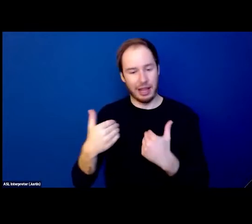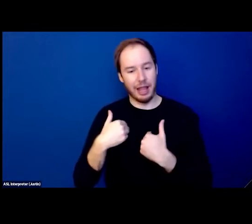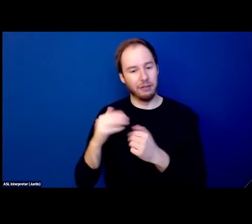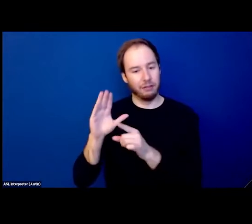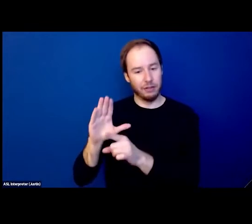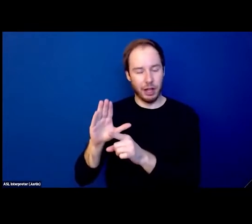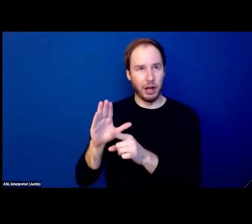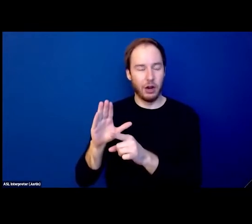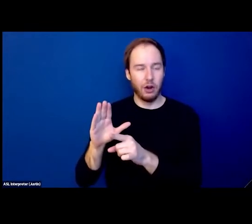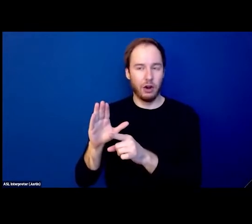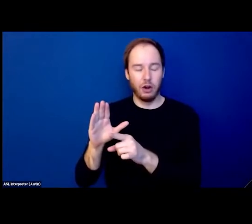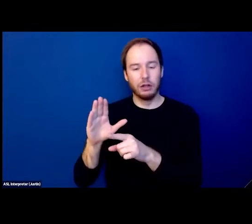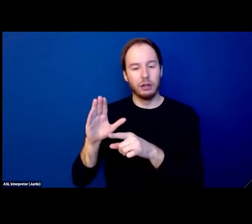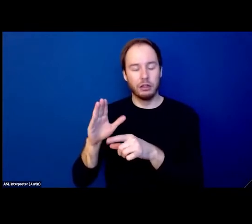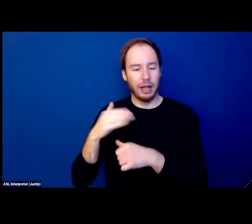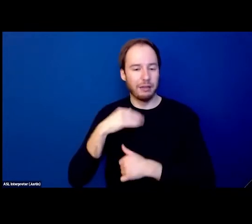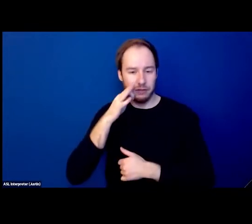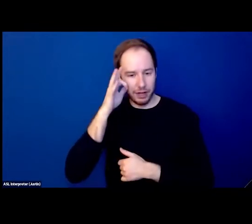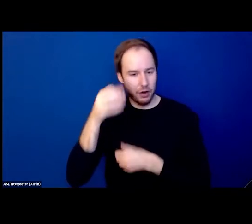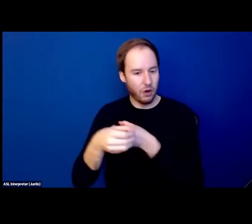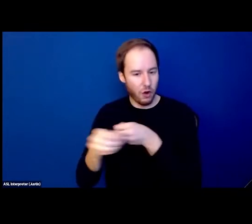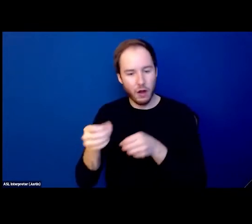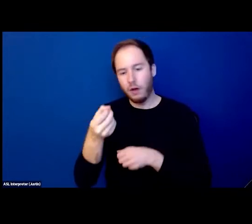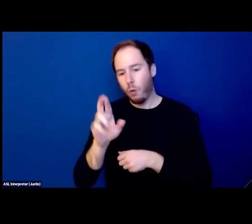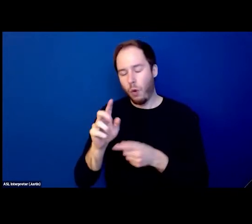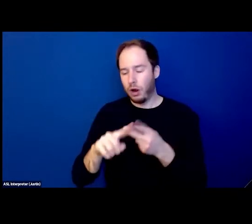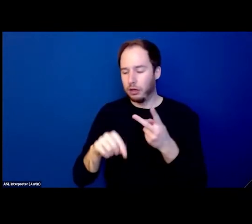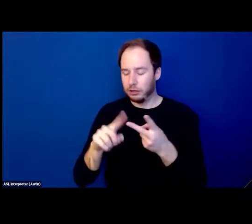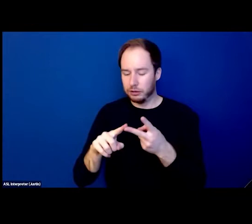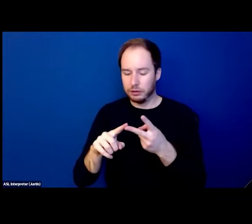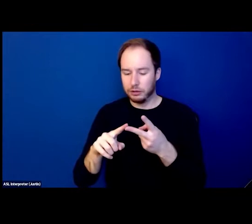a native American office or point of contact